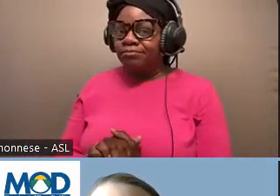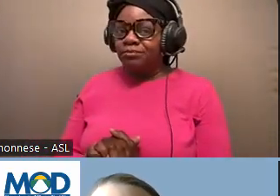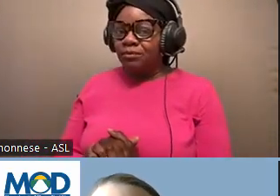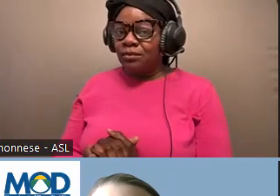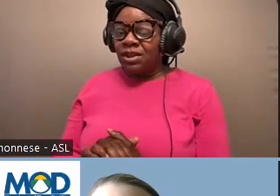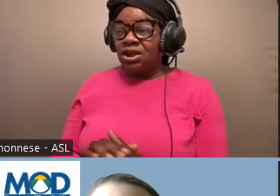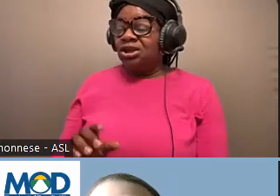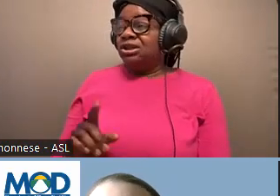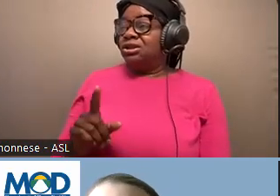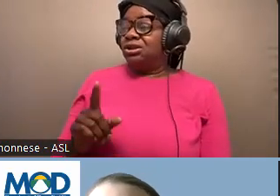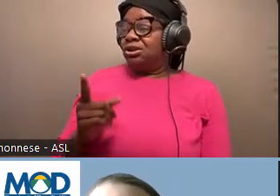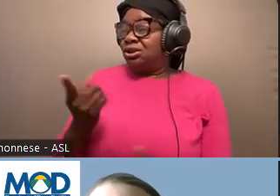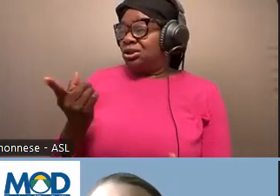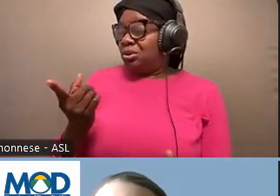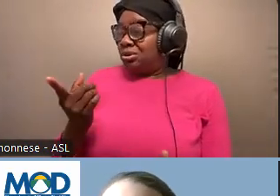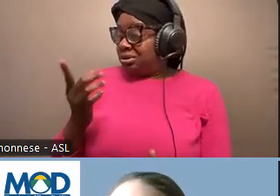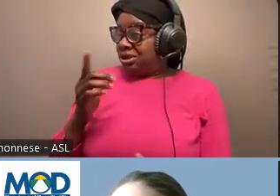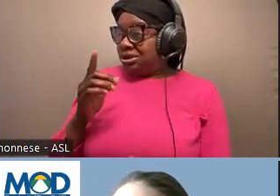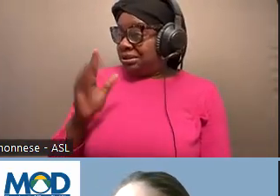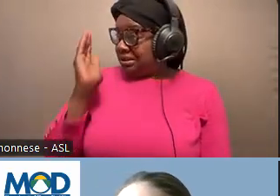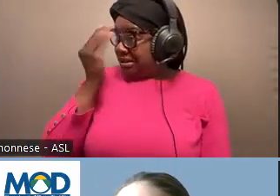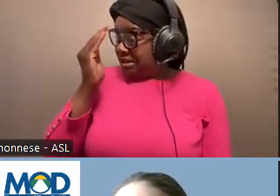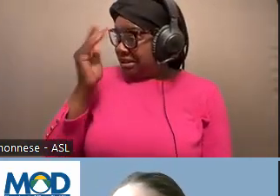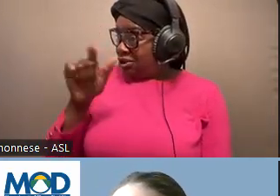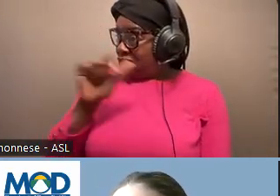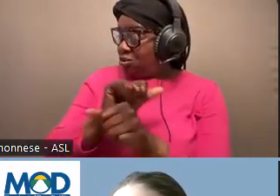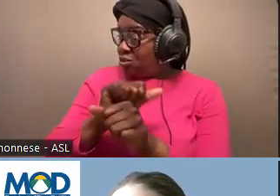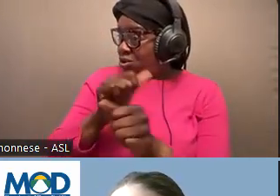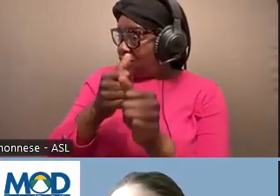to see work from home. Can you give her the option to take leave on the days --